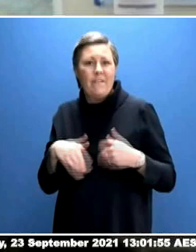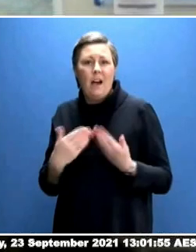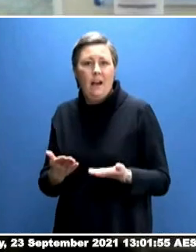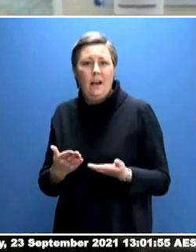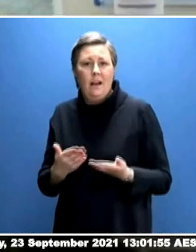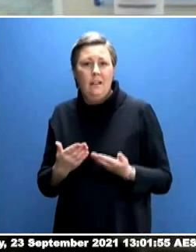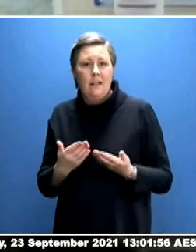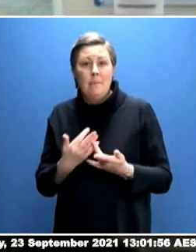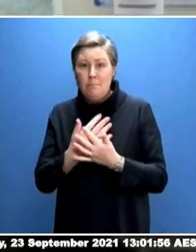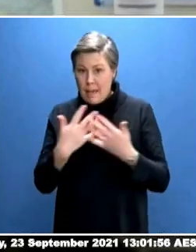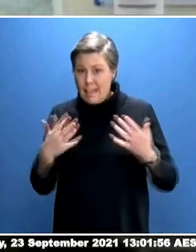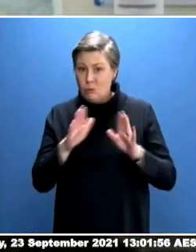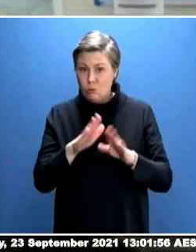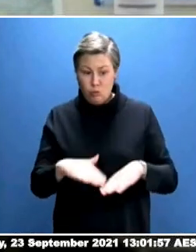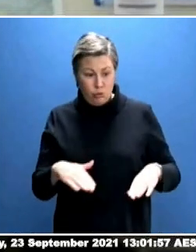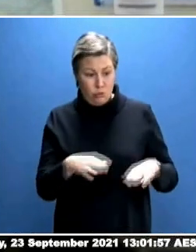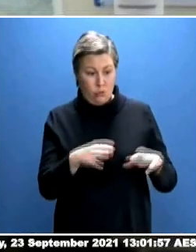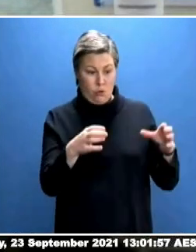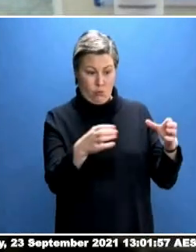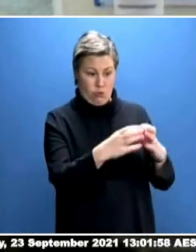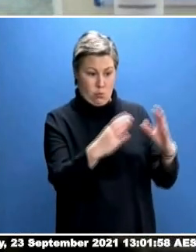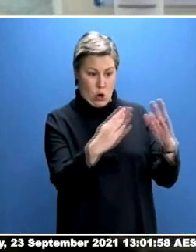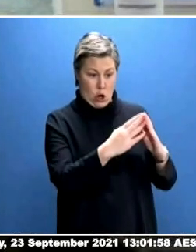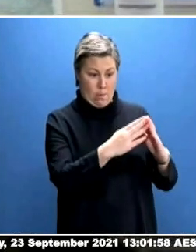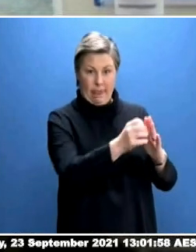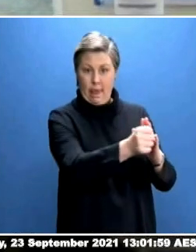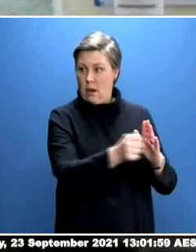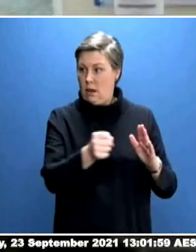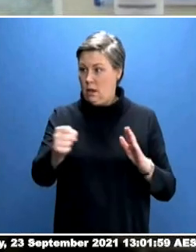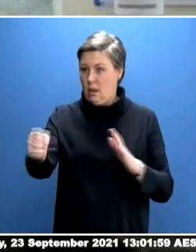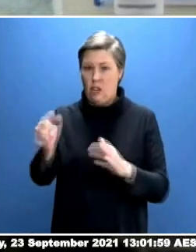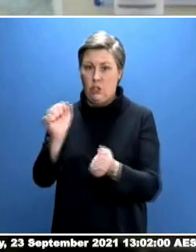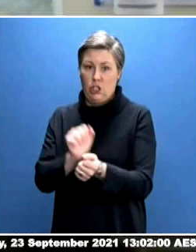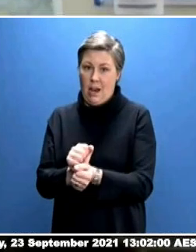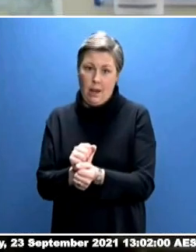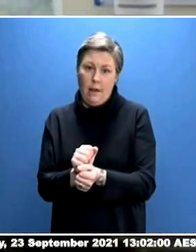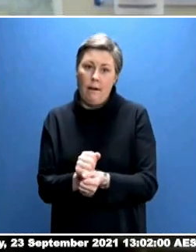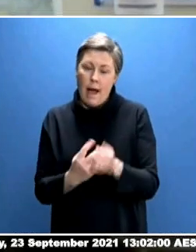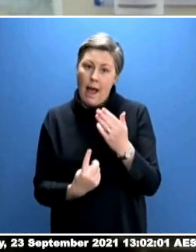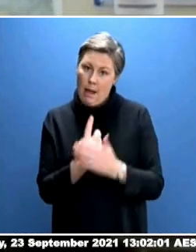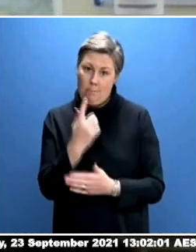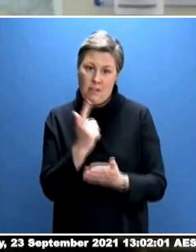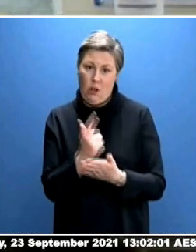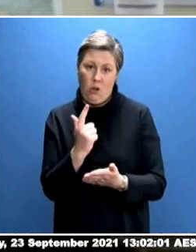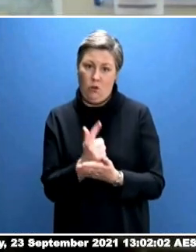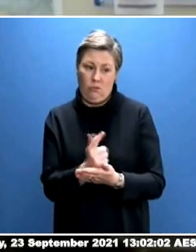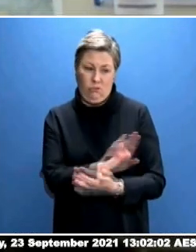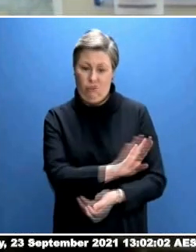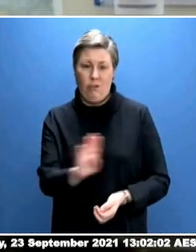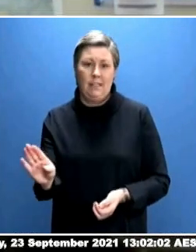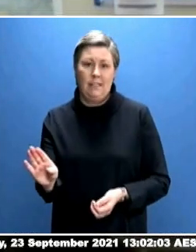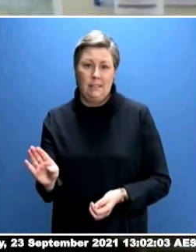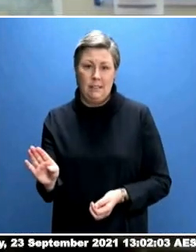end up in detention, it's a very clear pathway, and they're alone.